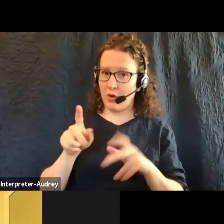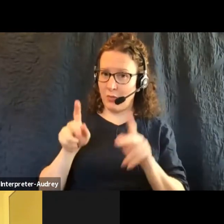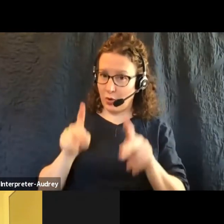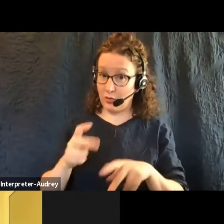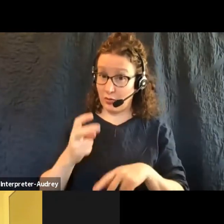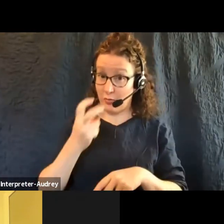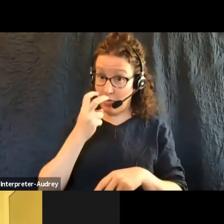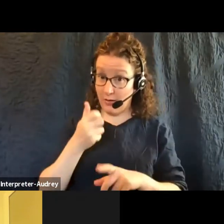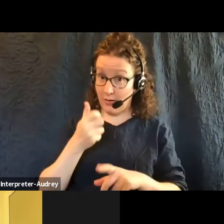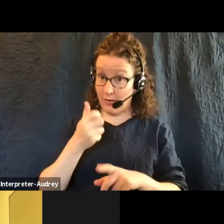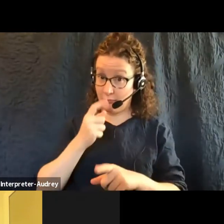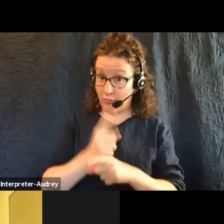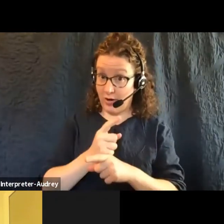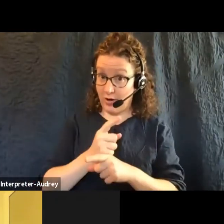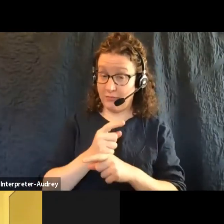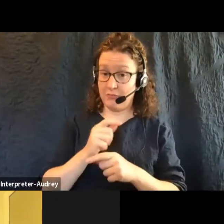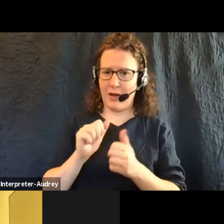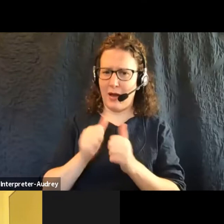how is that accessibility wise?